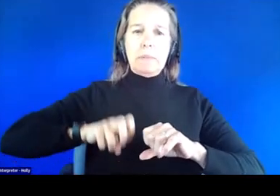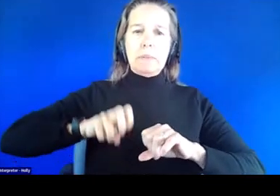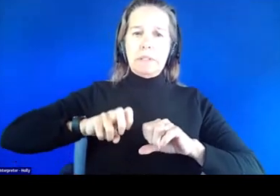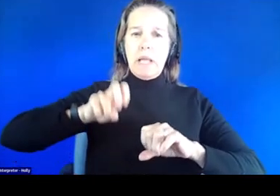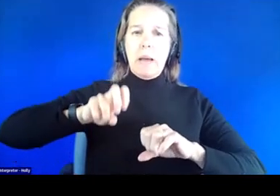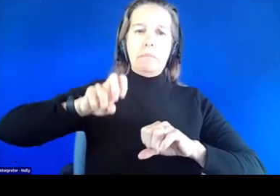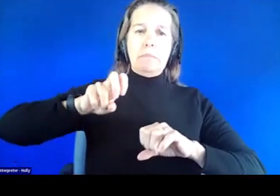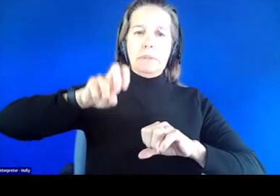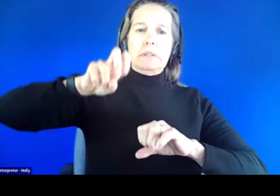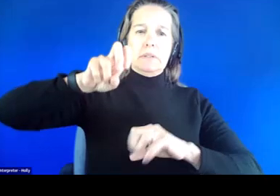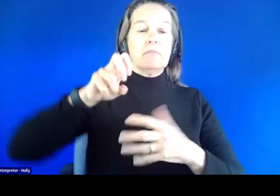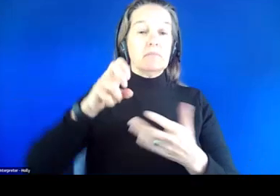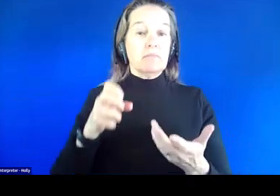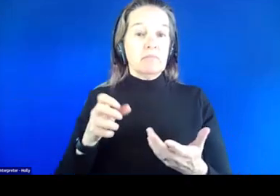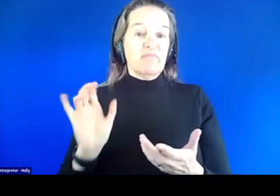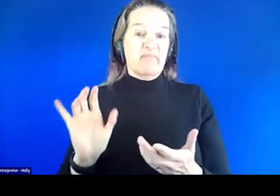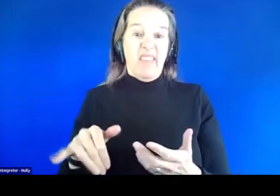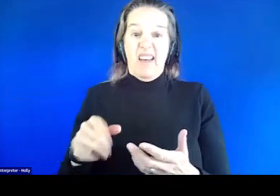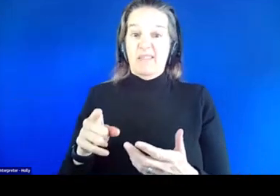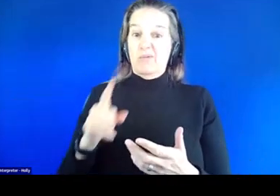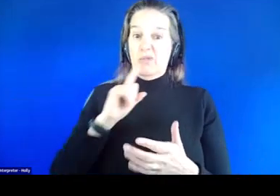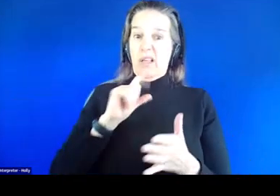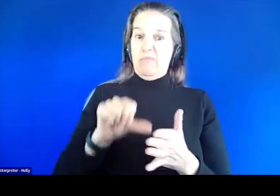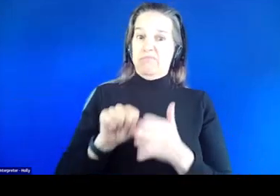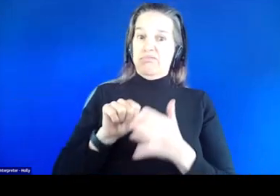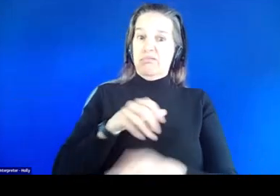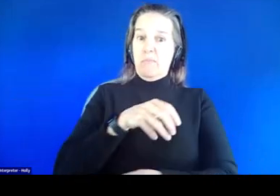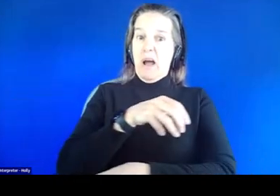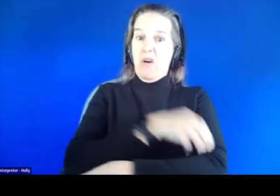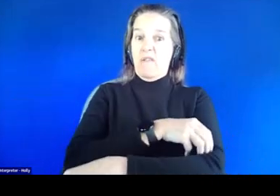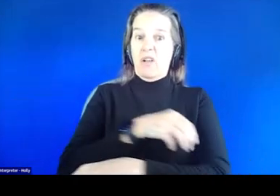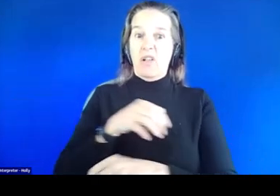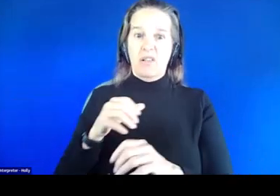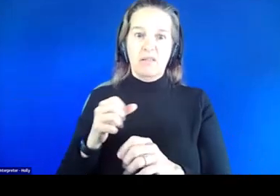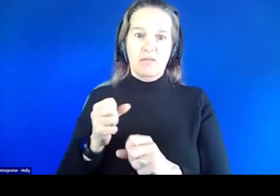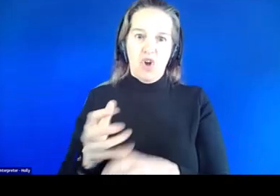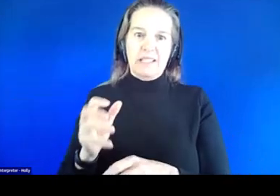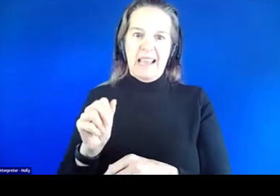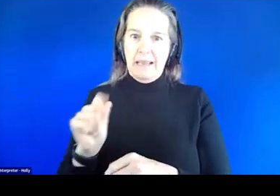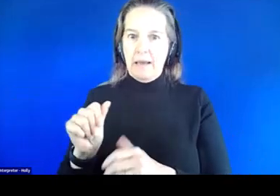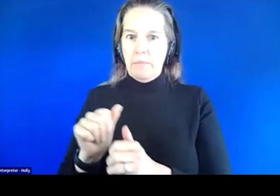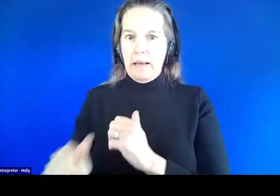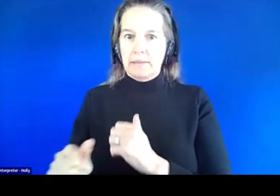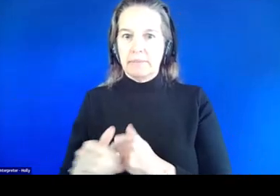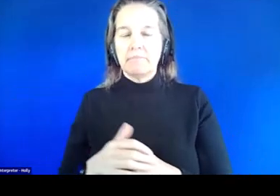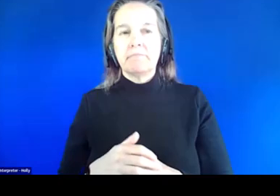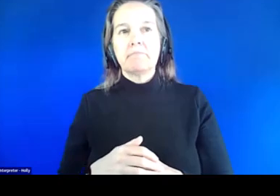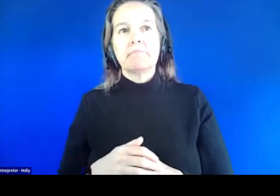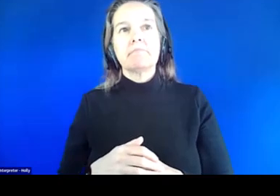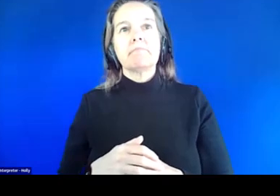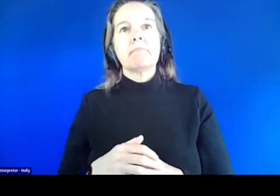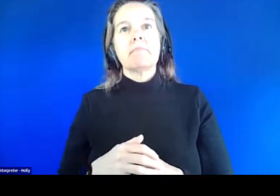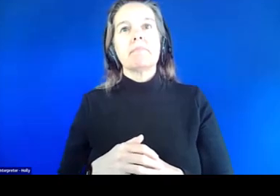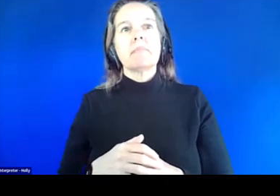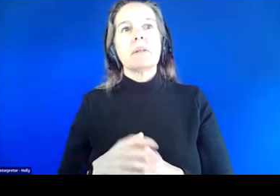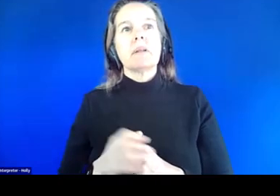And again, ADAPT, I will give you more detail on kind of how they're organized in a bit,